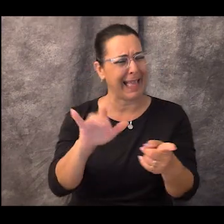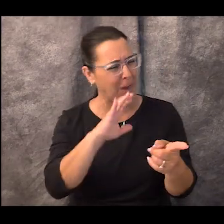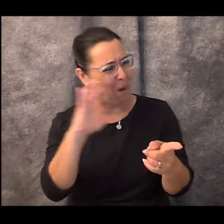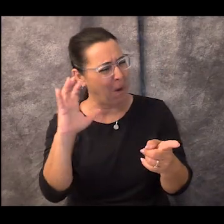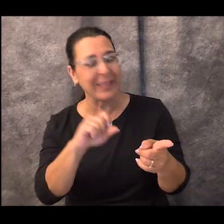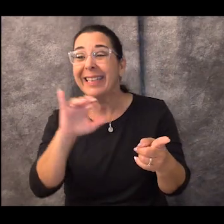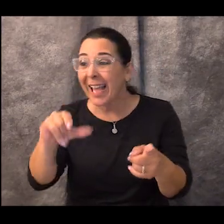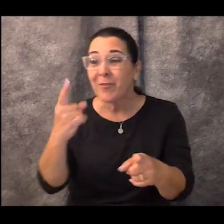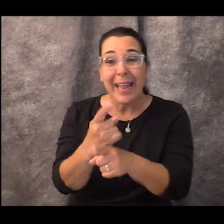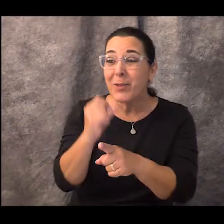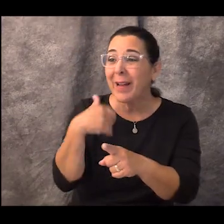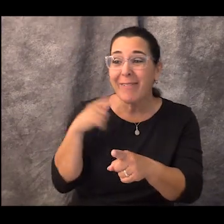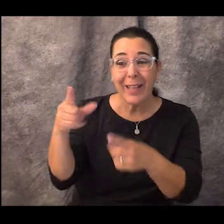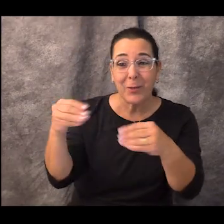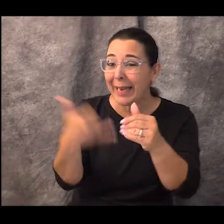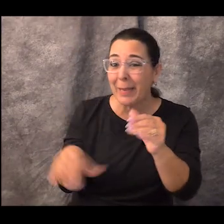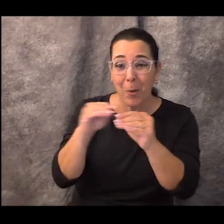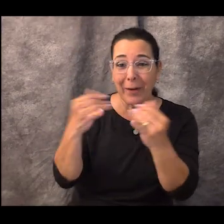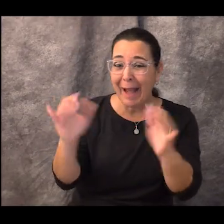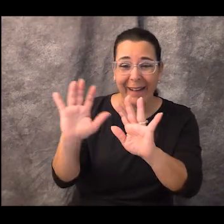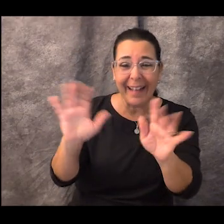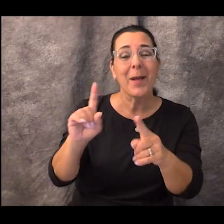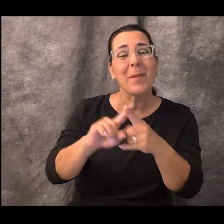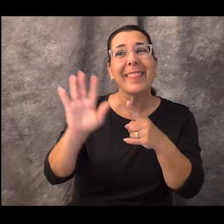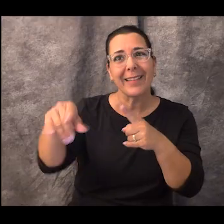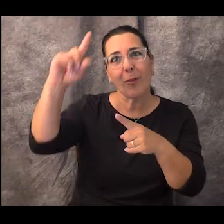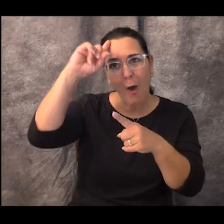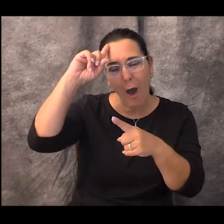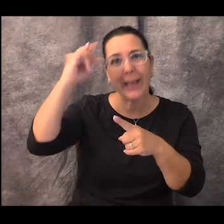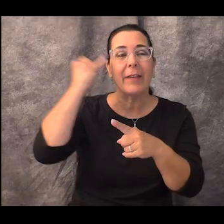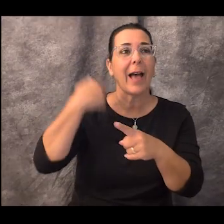But that was you know, that's where like the logic is. (Eric) Right, right. (Michelle) Well okay,